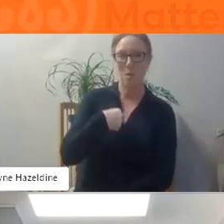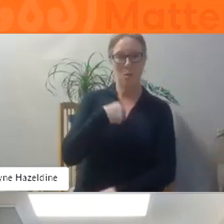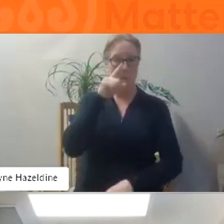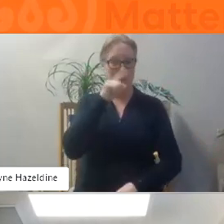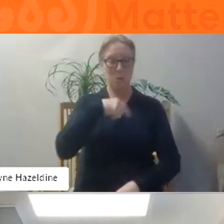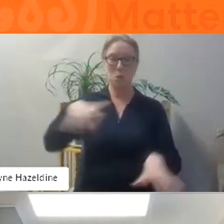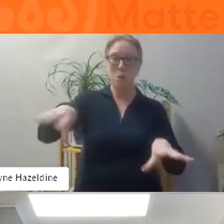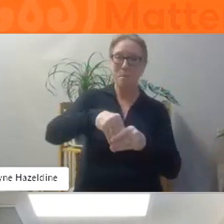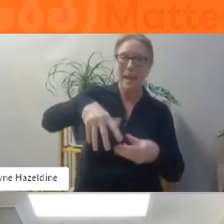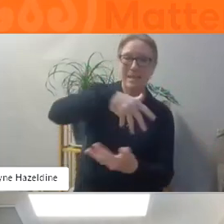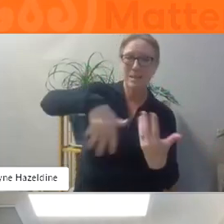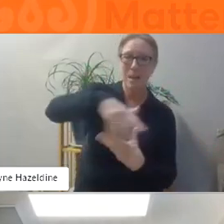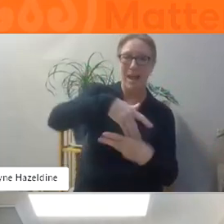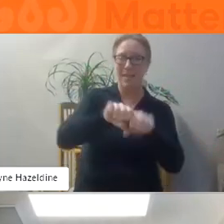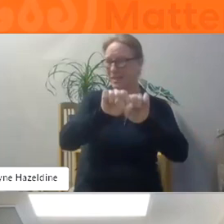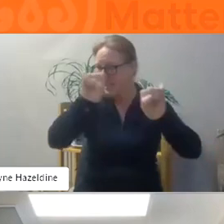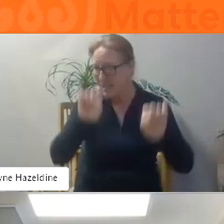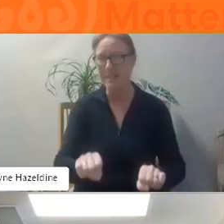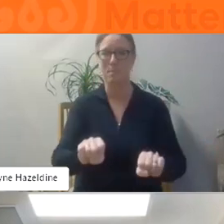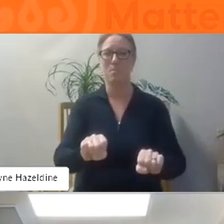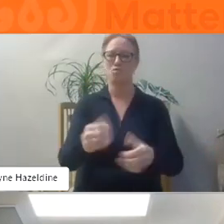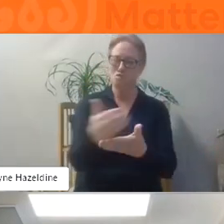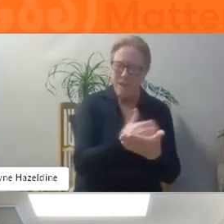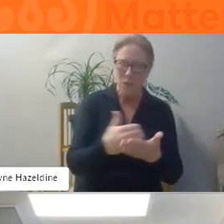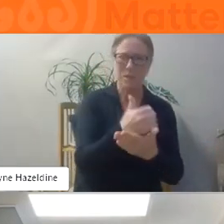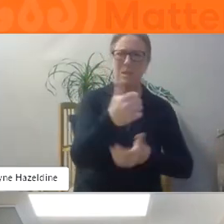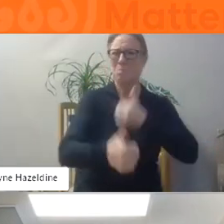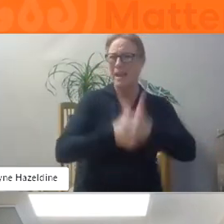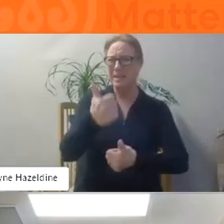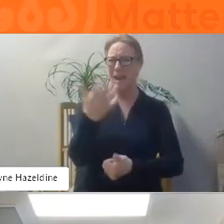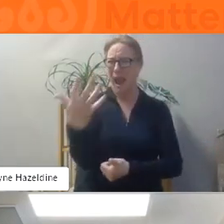system that's well-resourced and the research is also part of the